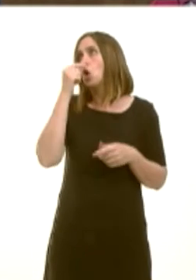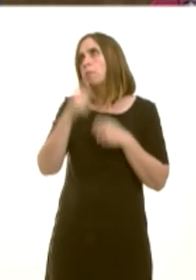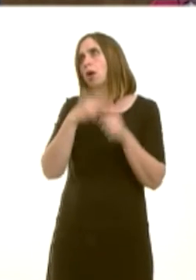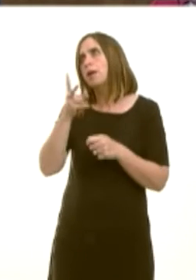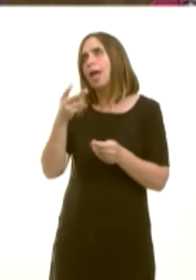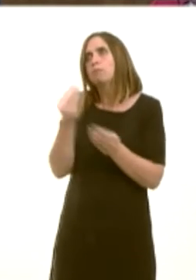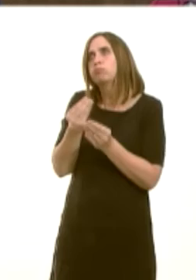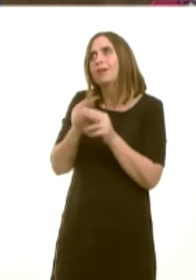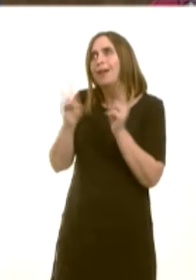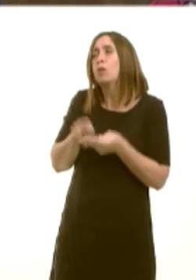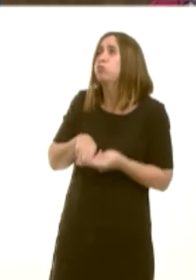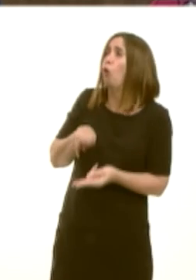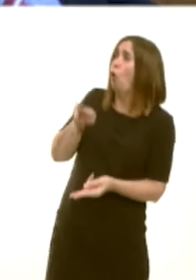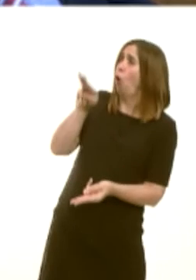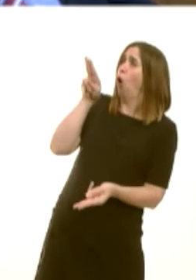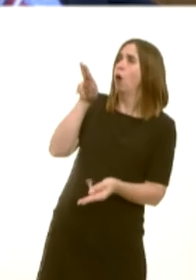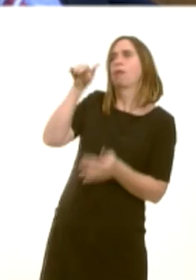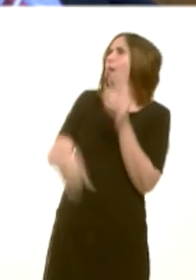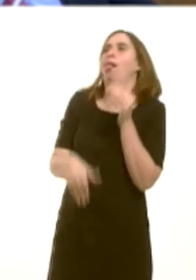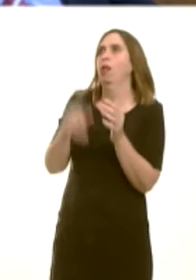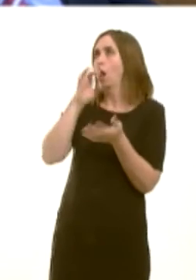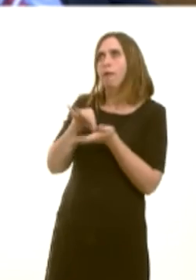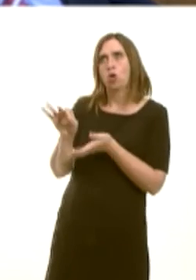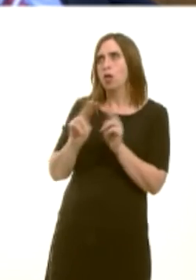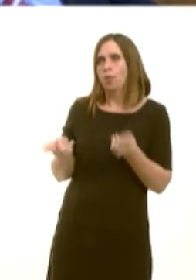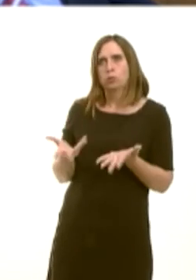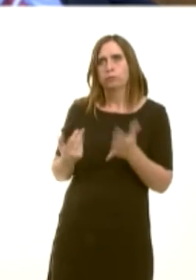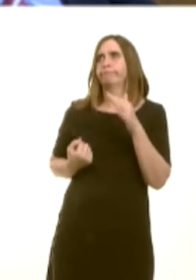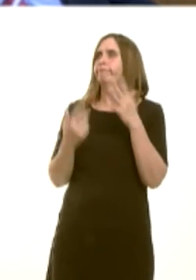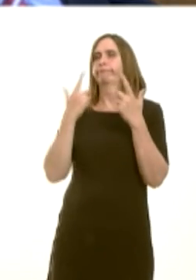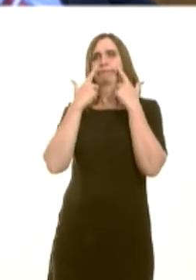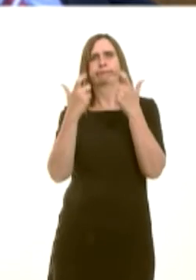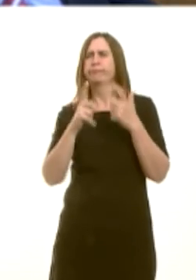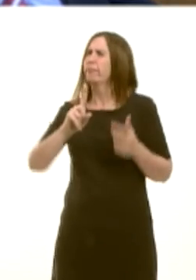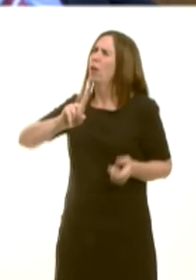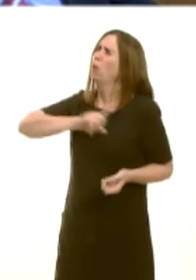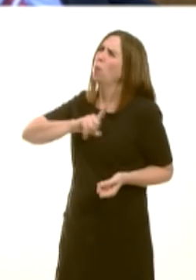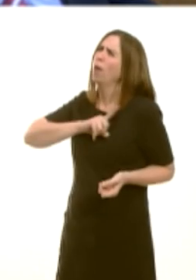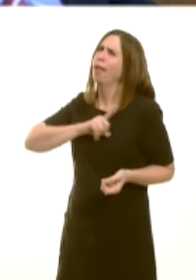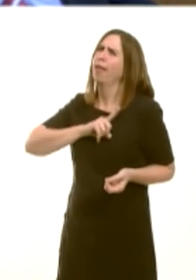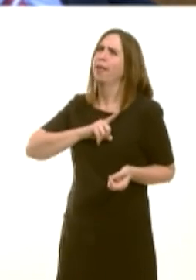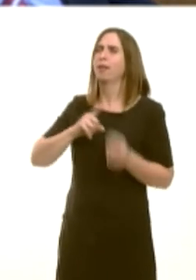manufacturing, which is where we need to see them. Why is it that a worker in America or